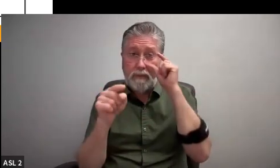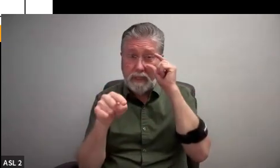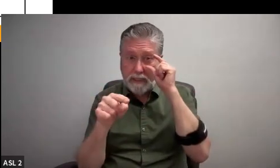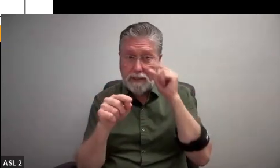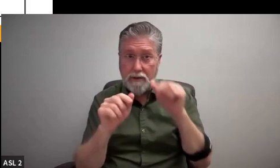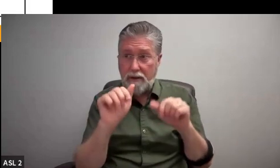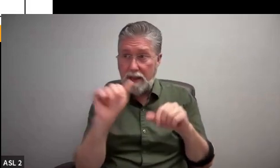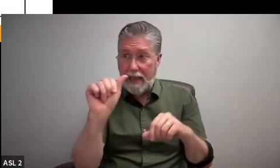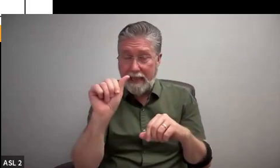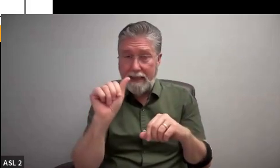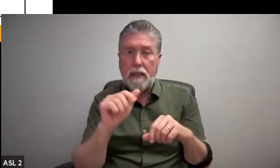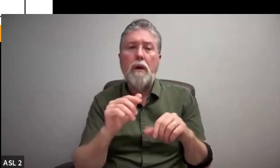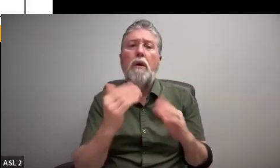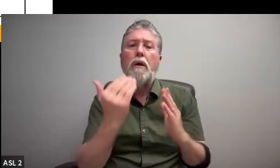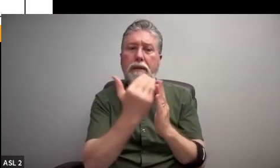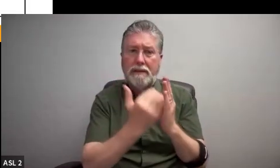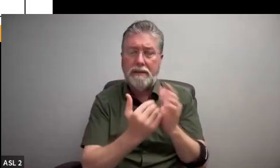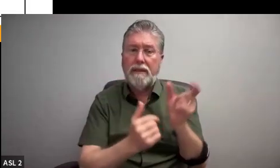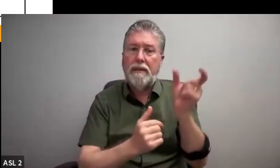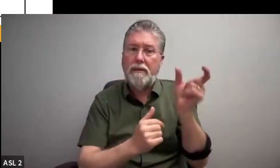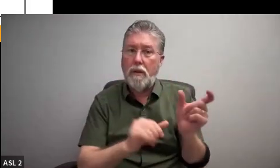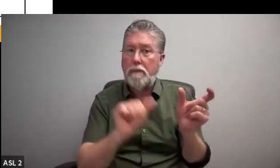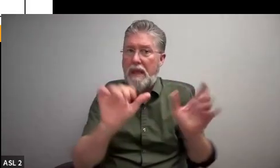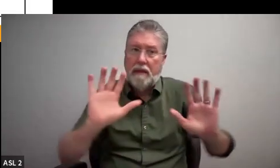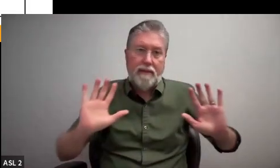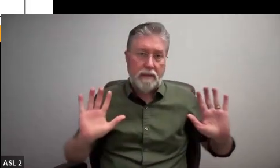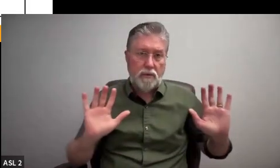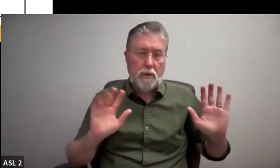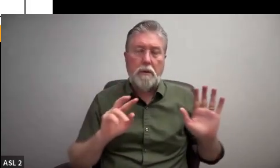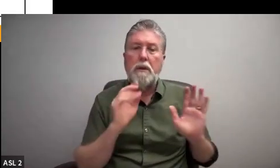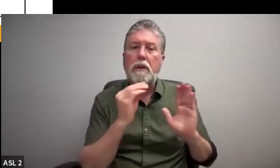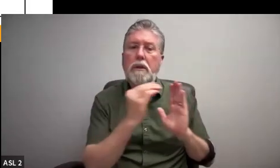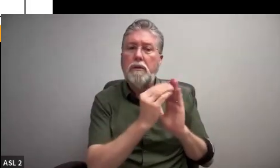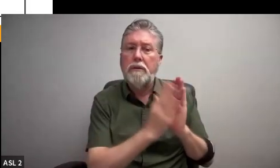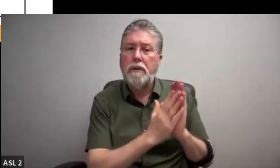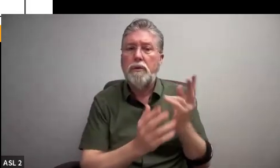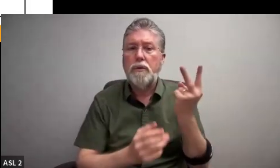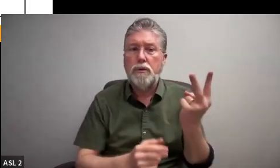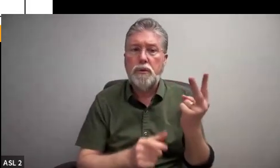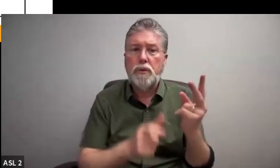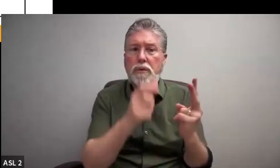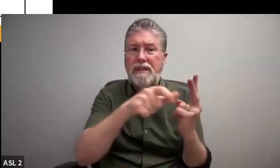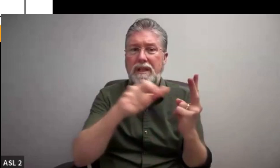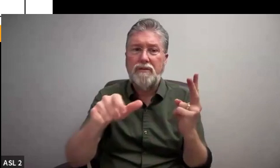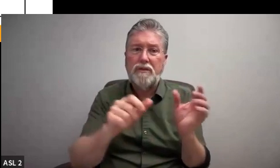be listed in column A. That's all you have to do is just list those two sections in column A.